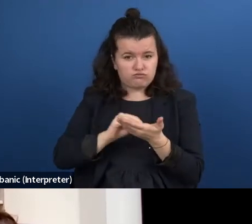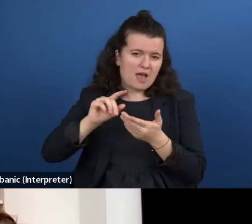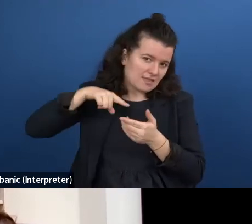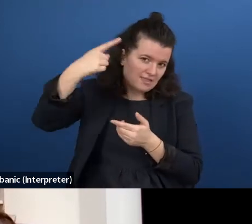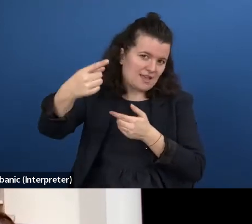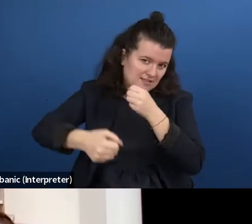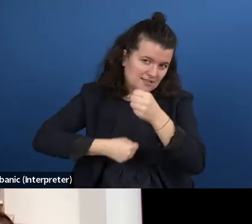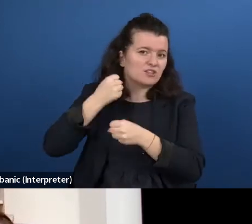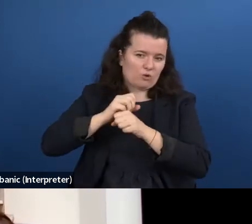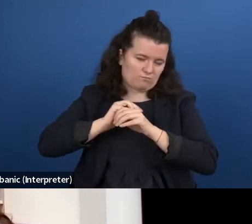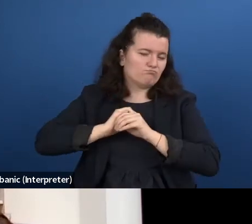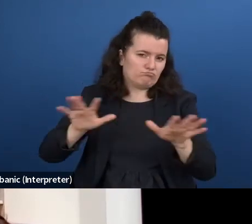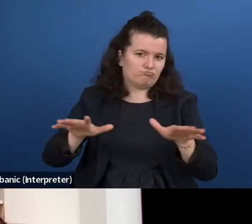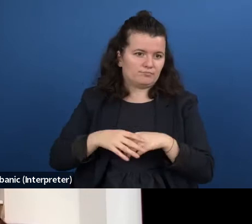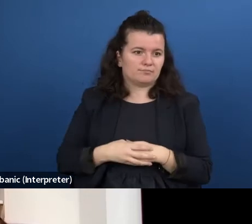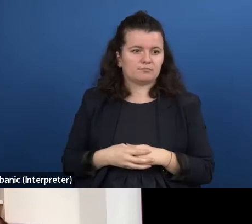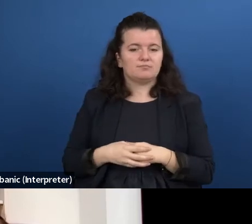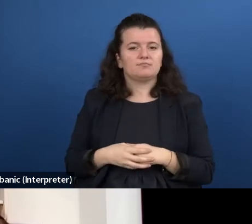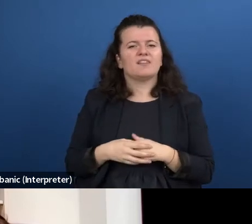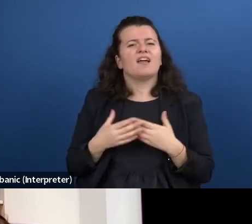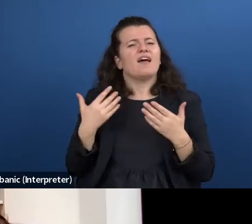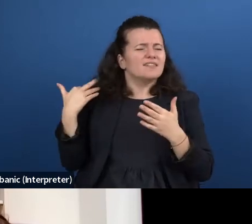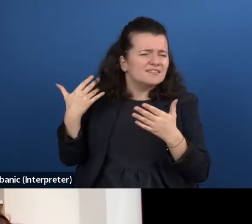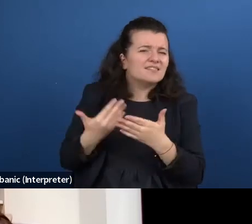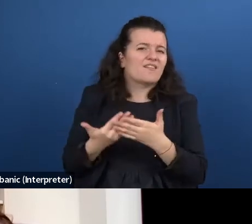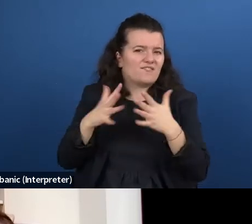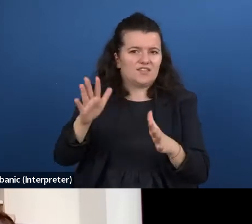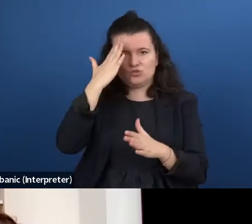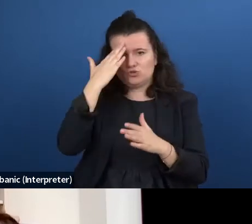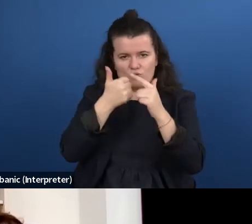The first impression we have is that the sexual exploitation